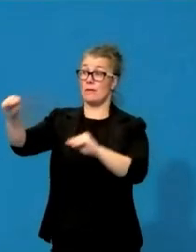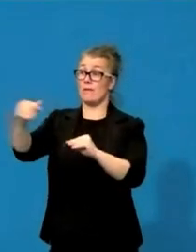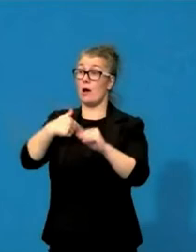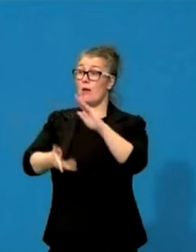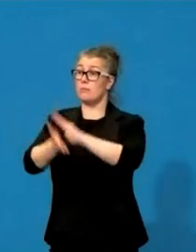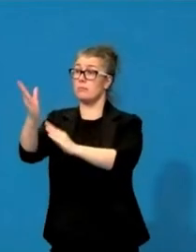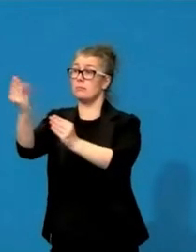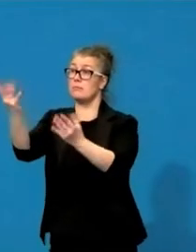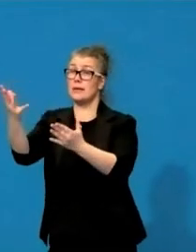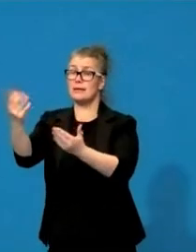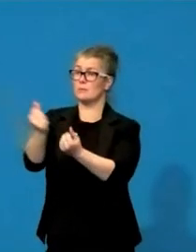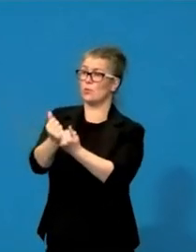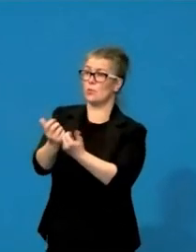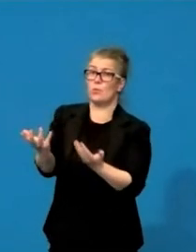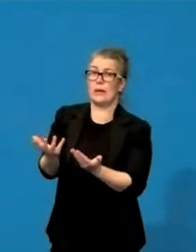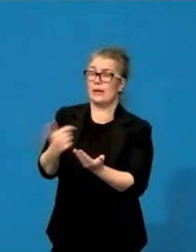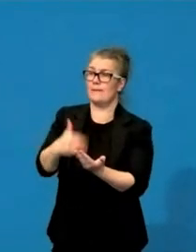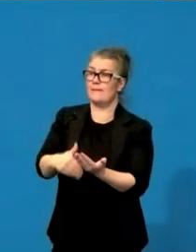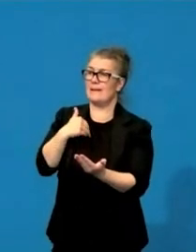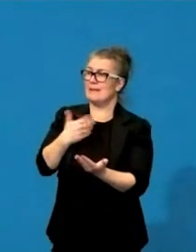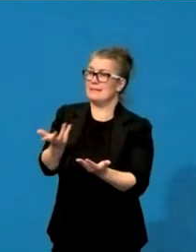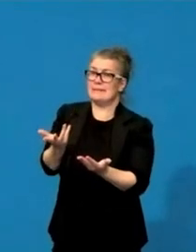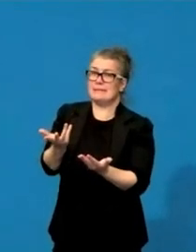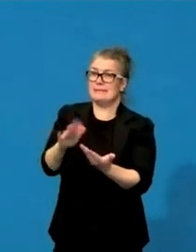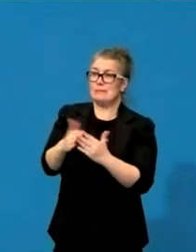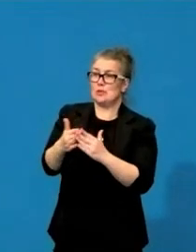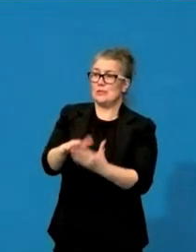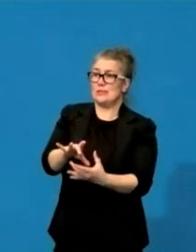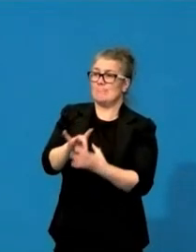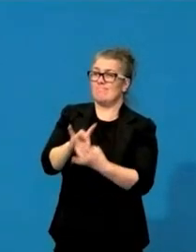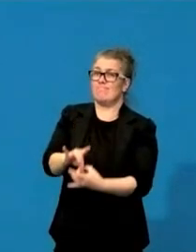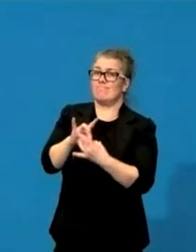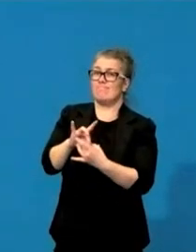You don't have that support and that community that everyone look after everyone